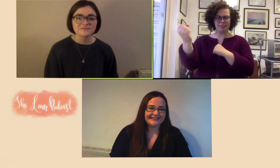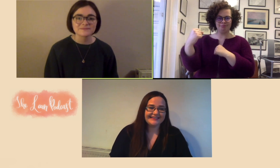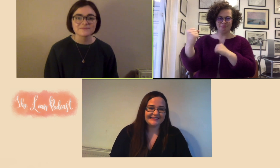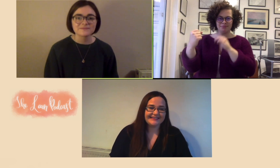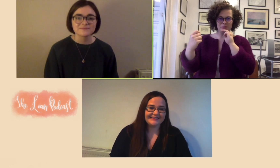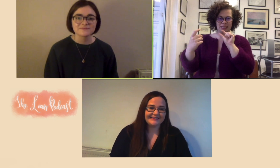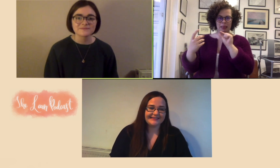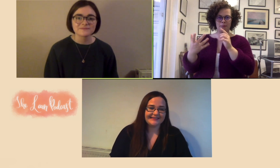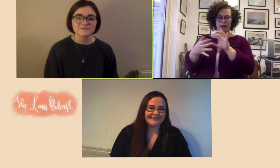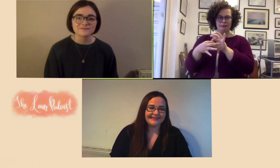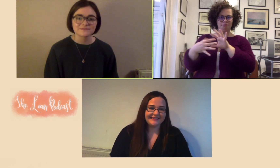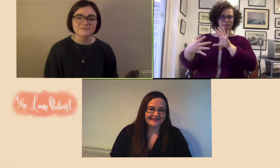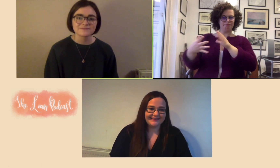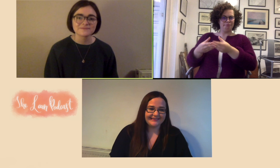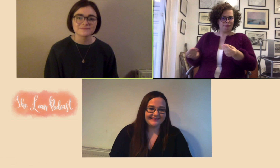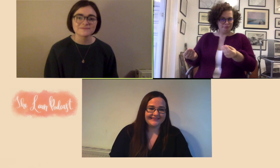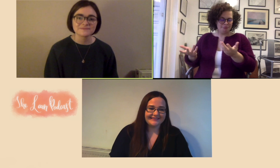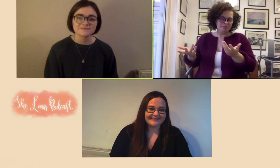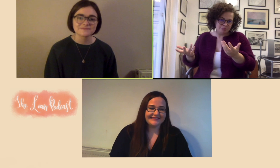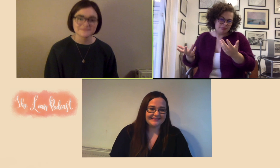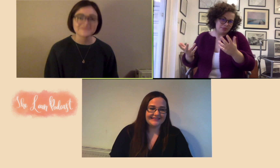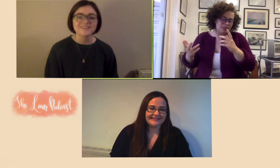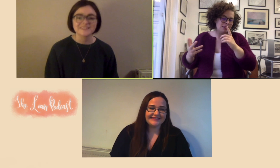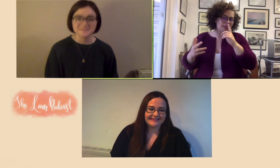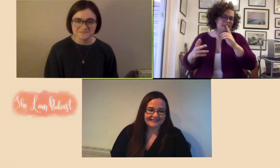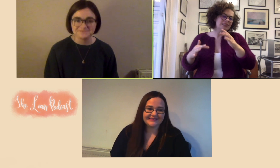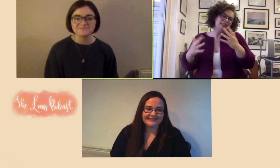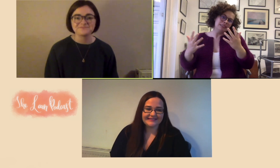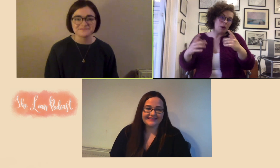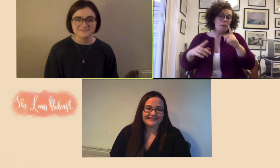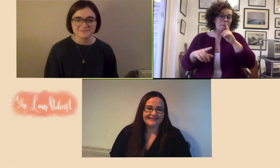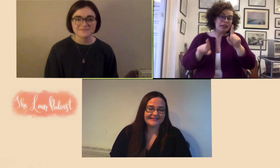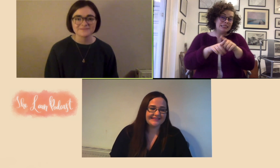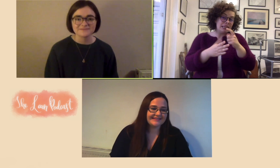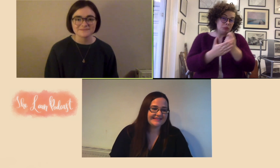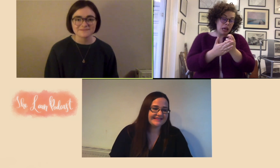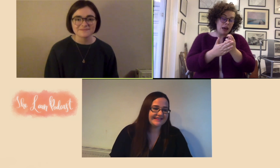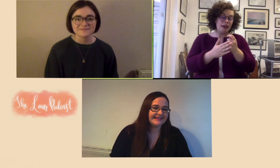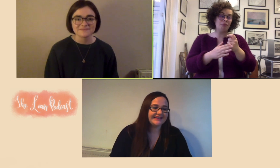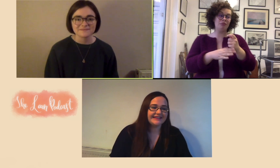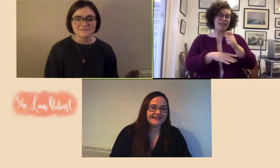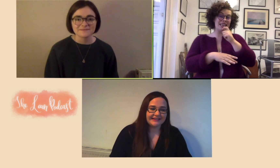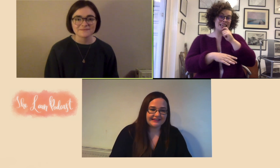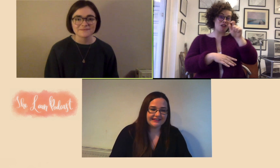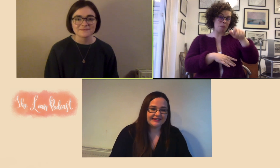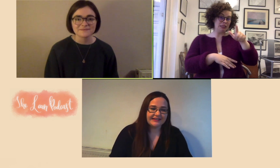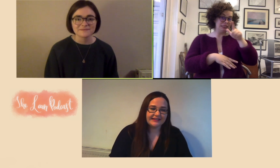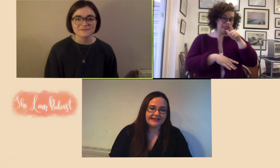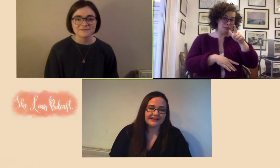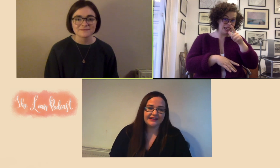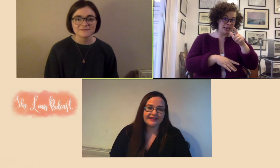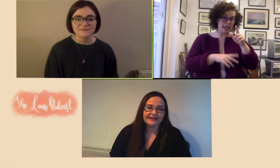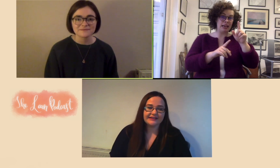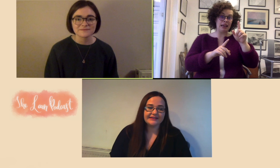knowing that they're understanding but with a conference online, that's impossible. Like, I don't know, who's watching me nine times out of 10